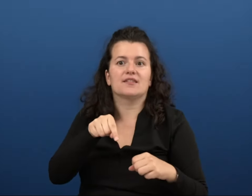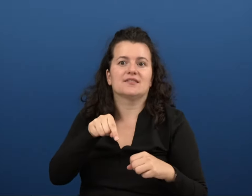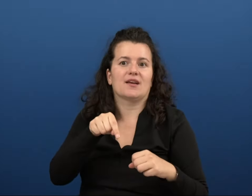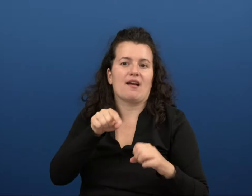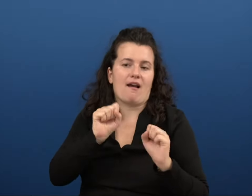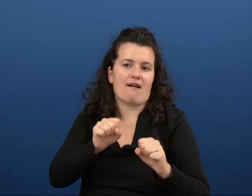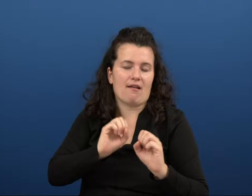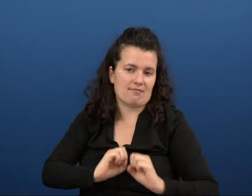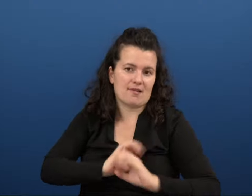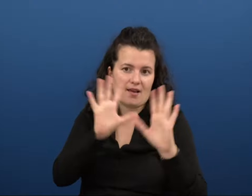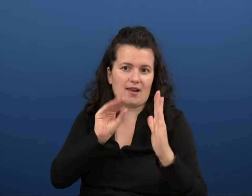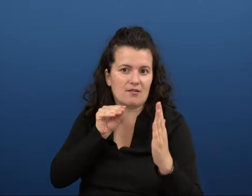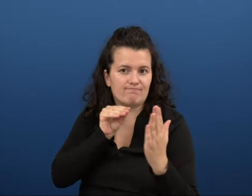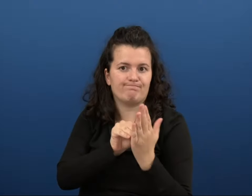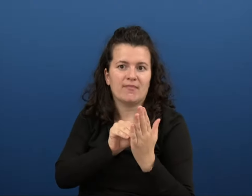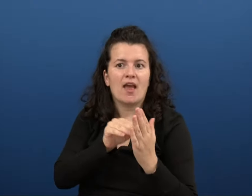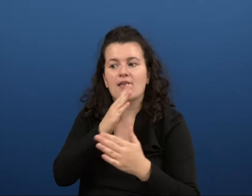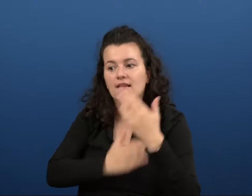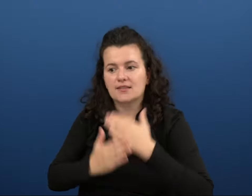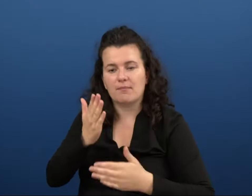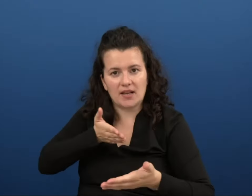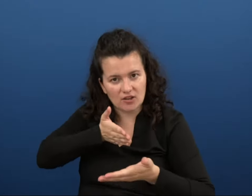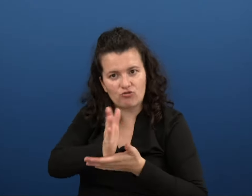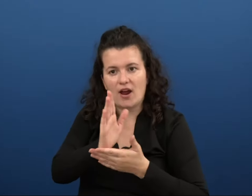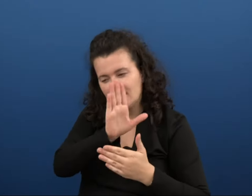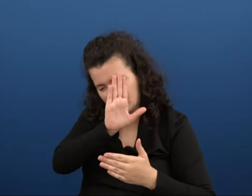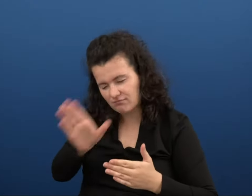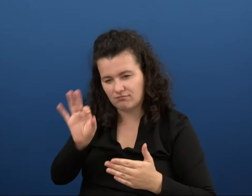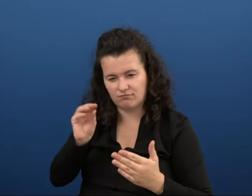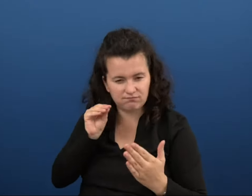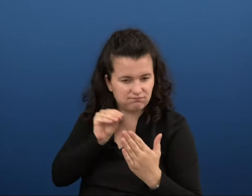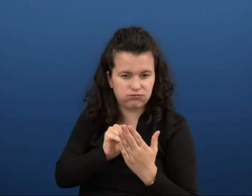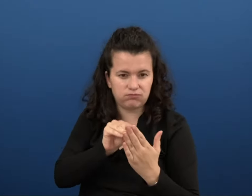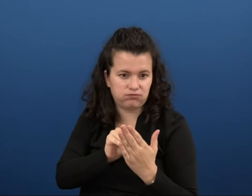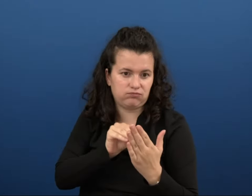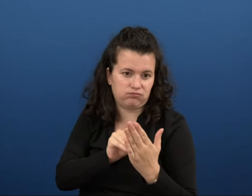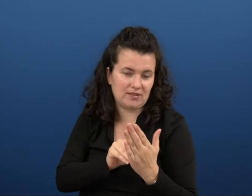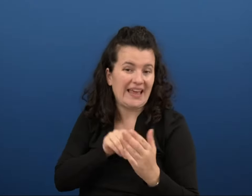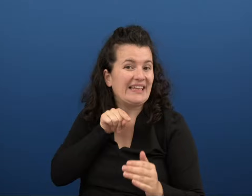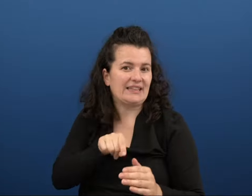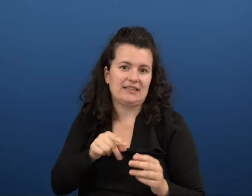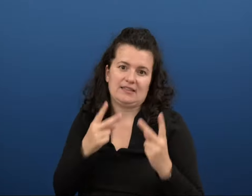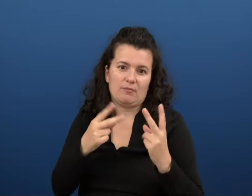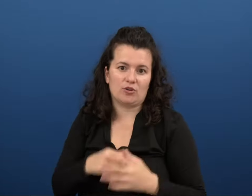to work as a disability and this also leans on my previous comment in terms of unions,